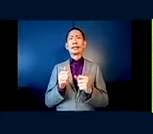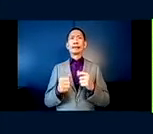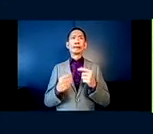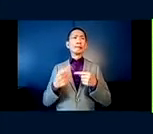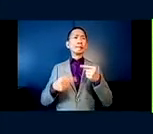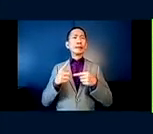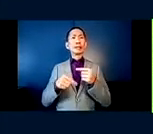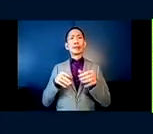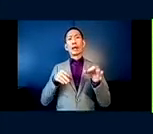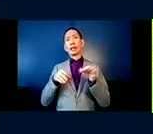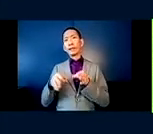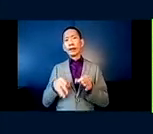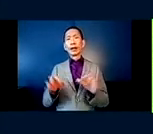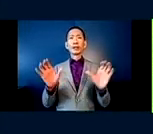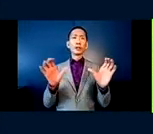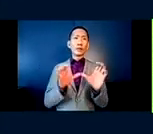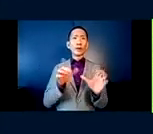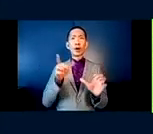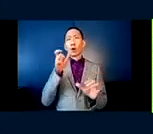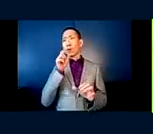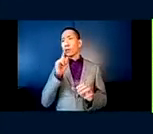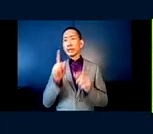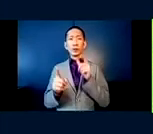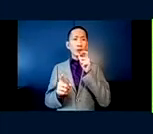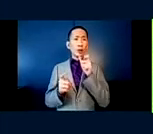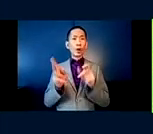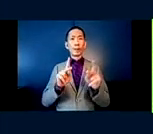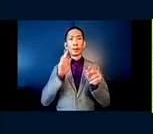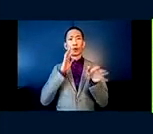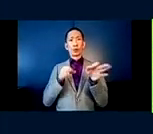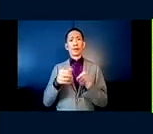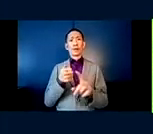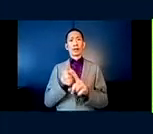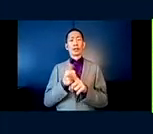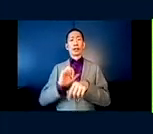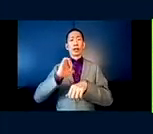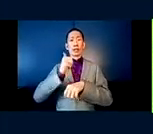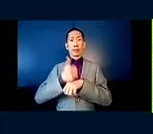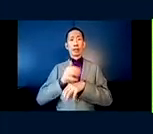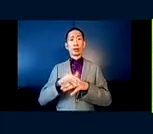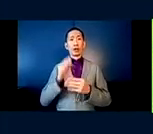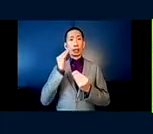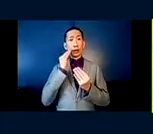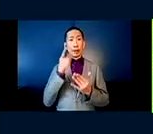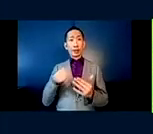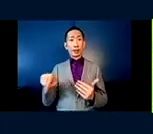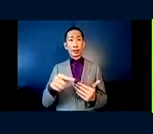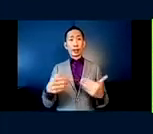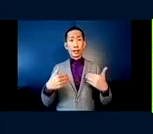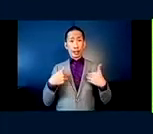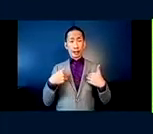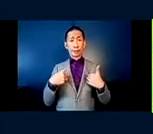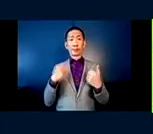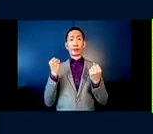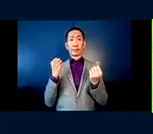CREATE ANY FUSS ABOUT DEFINING AND CERTIFYING WHO IS WHO. PEOPLE ARE GOING TO DEFINE THEMSELVES BASED ON THE INFORMATION THAT THEY HAVE.